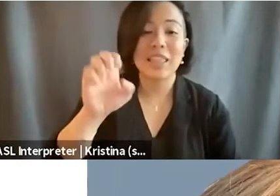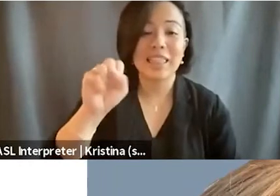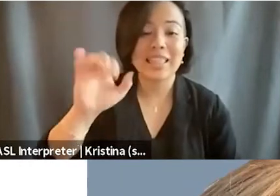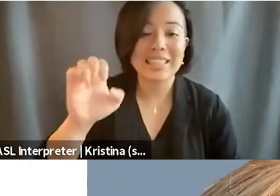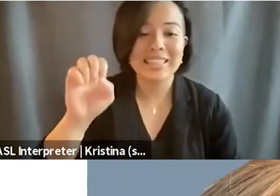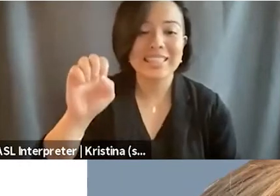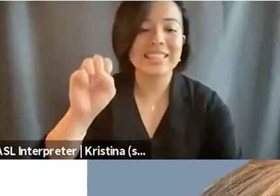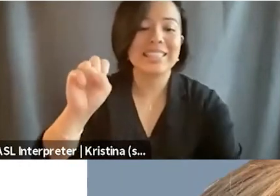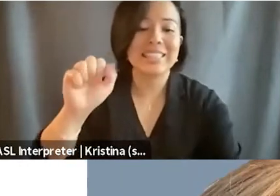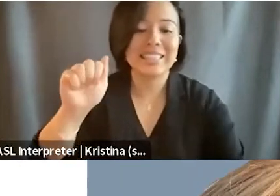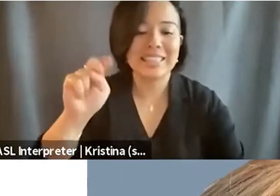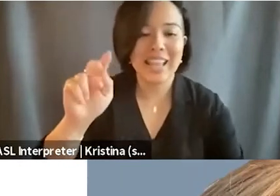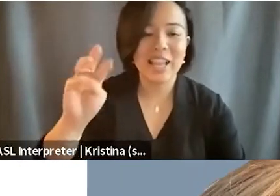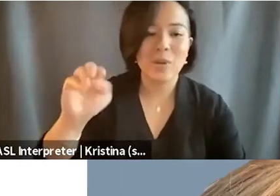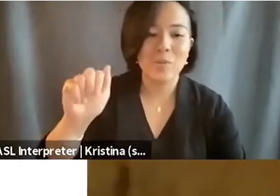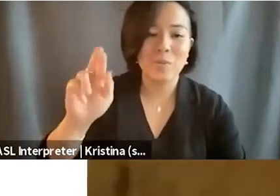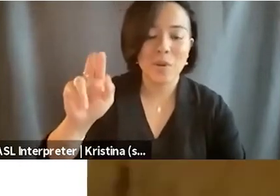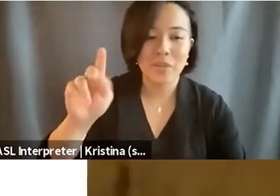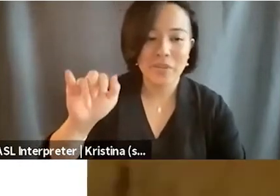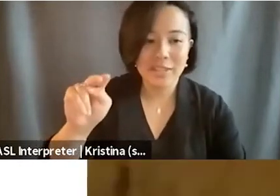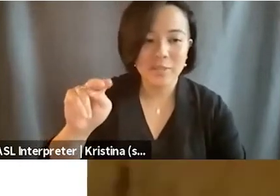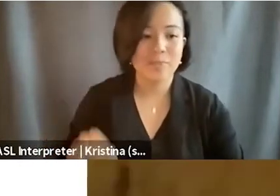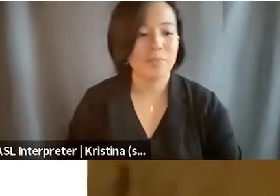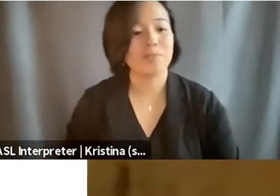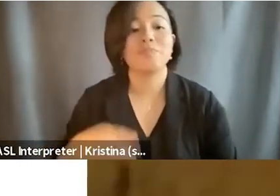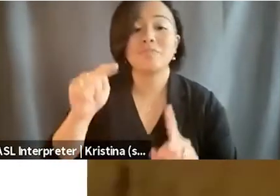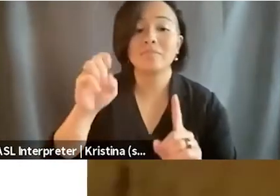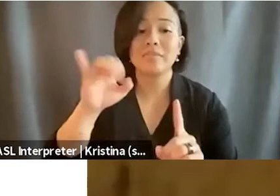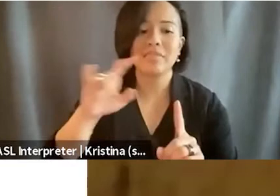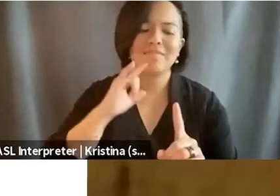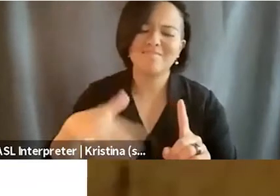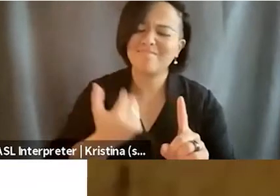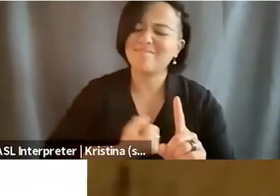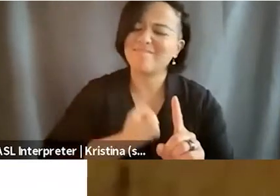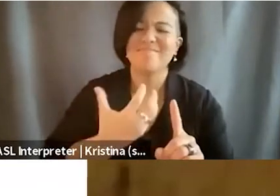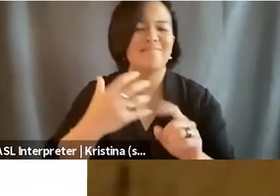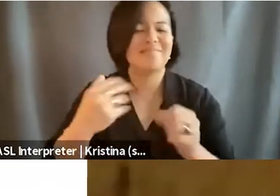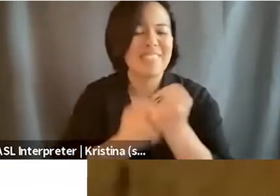Dr. Tessie San Martin. Tessie is a vocal advocate for gender equality.